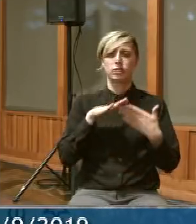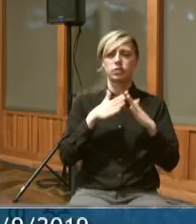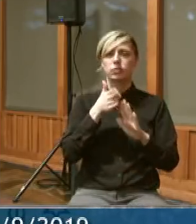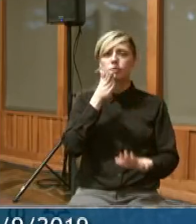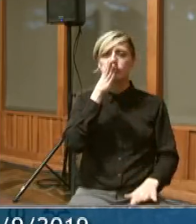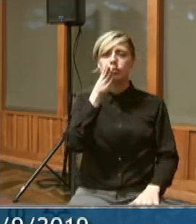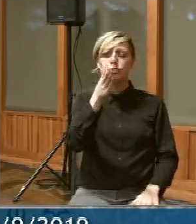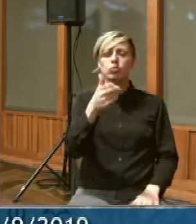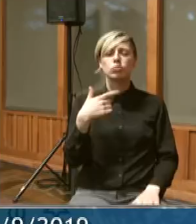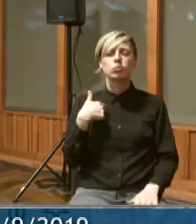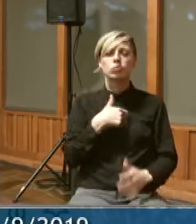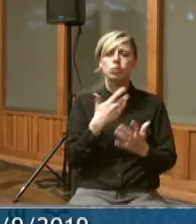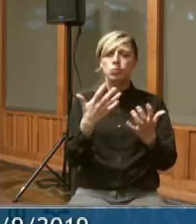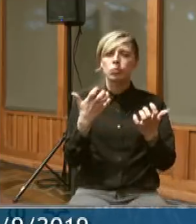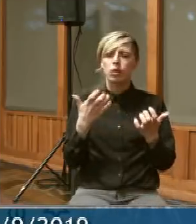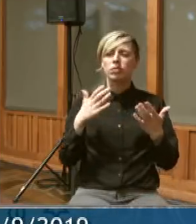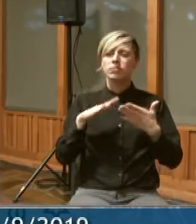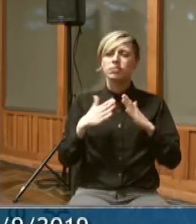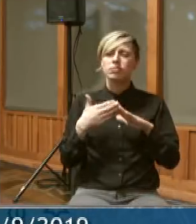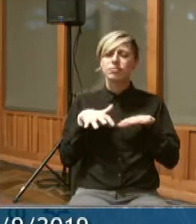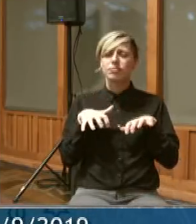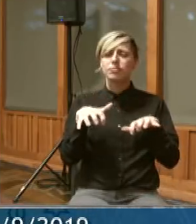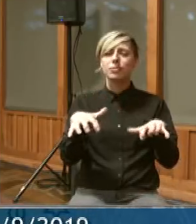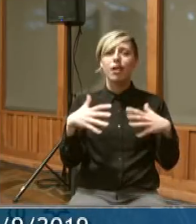CITY IS GOING IN. WE WANT A FUTURE WITH HEALTHY,